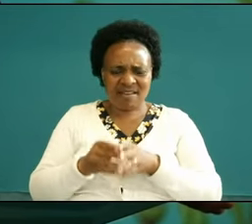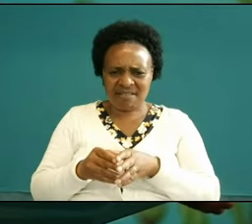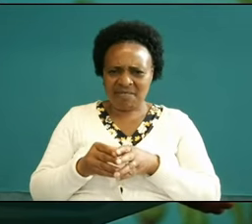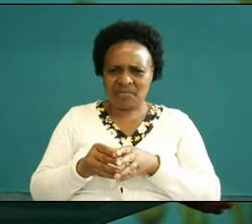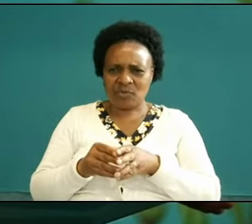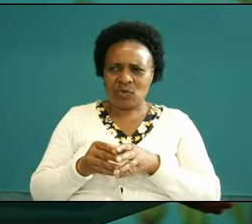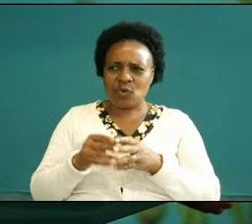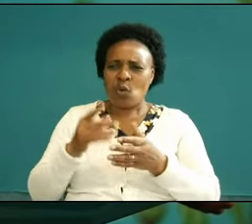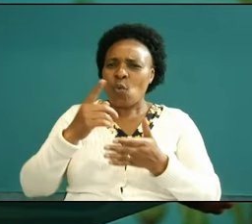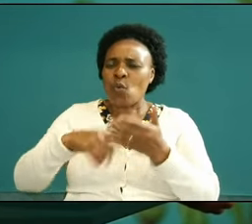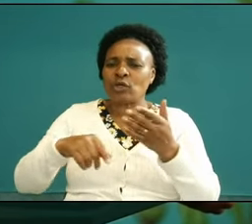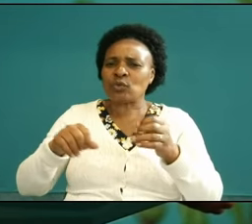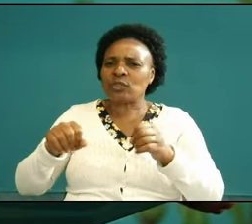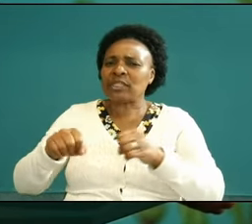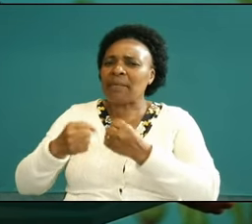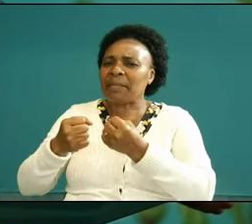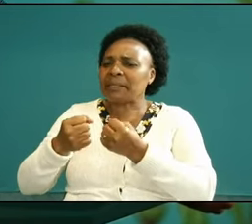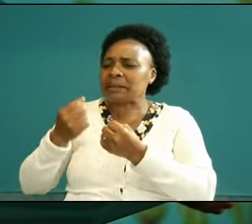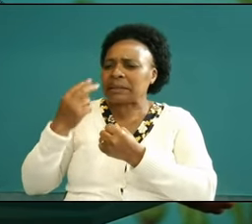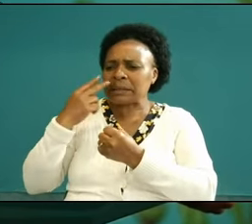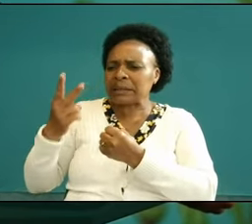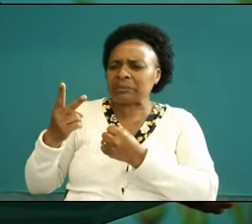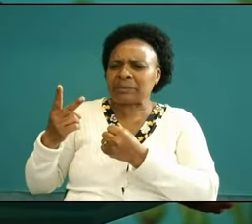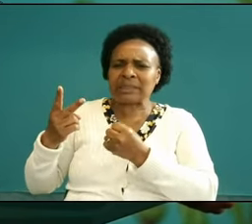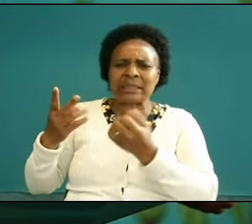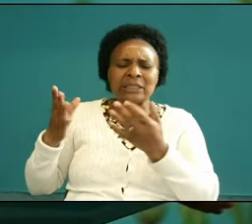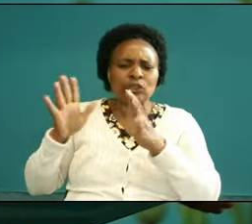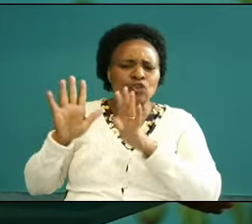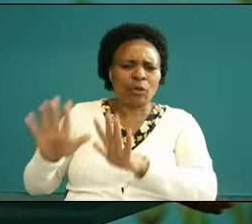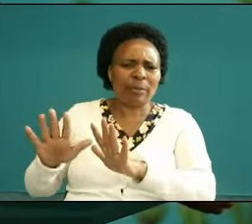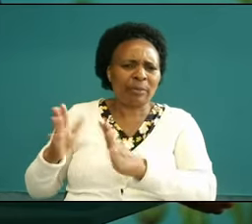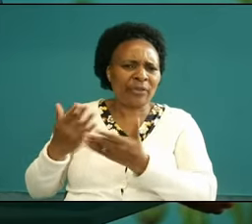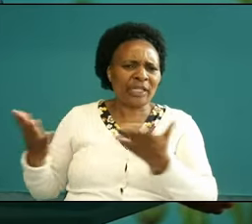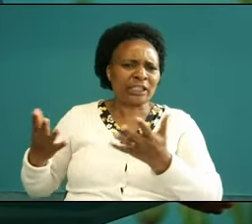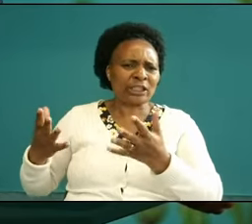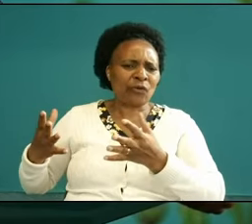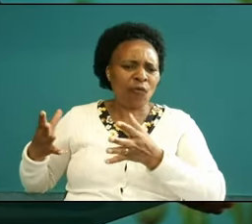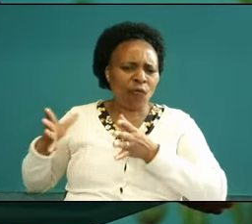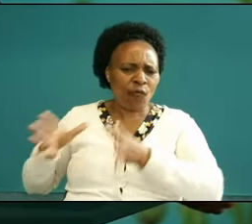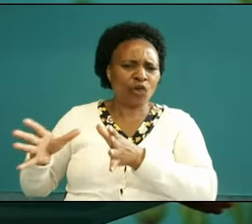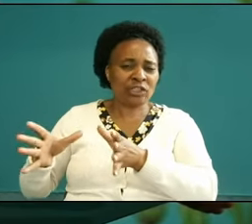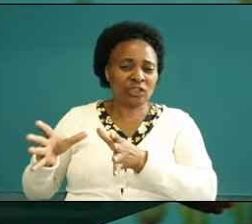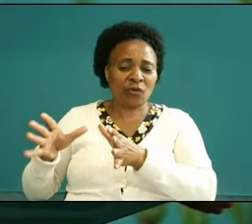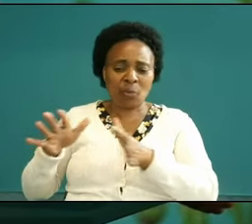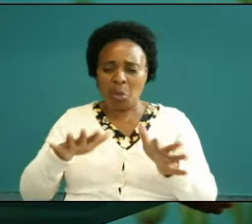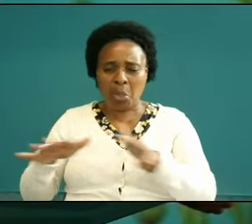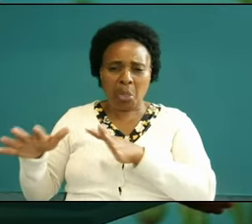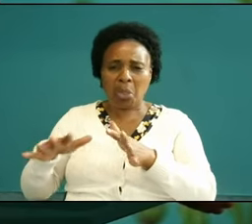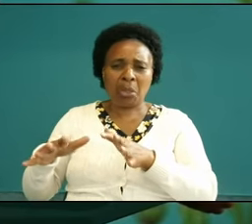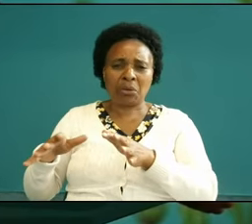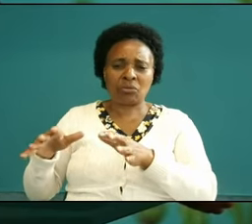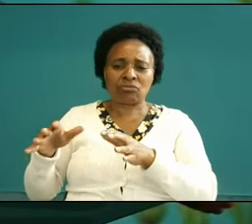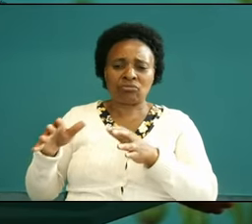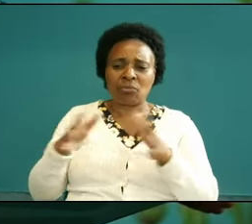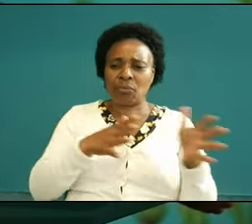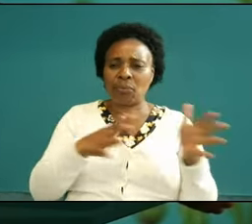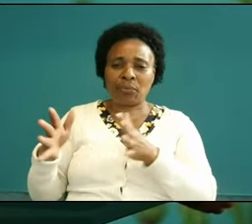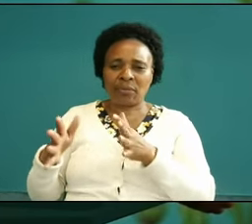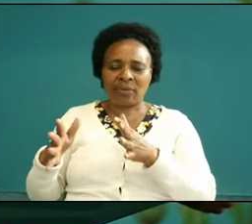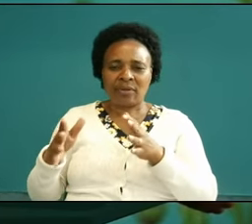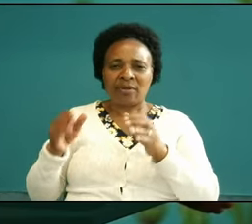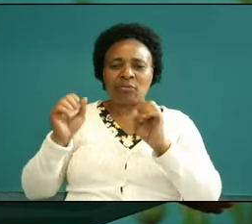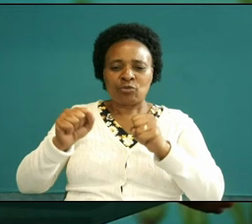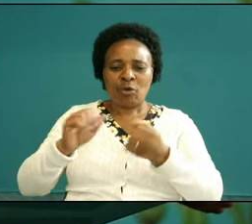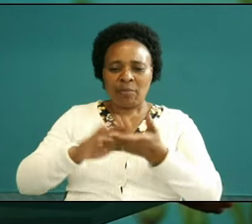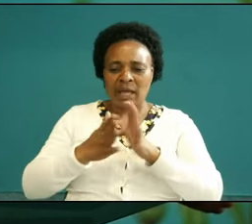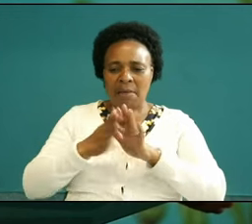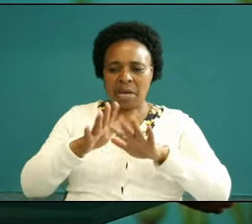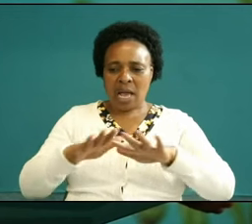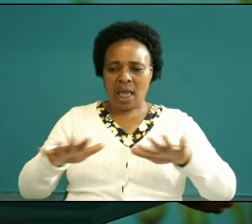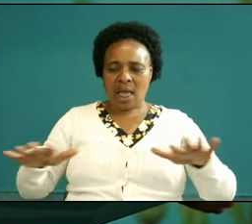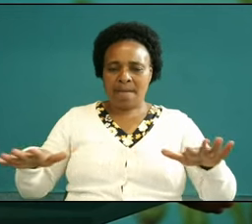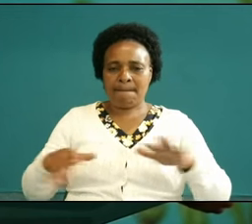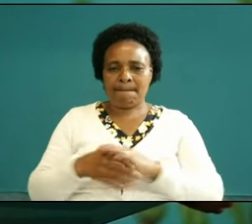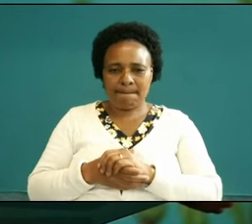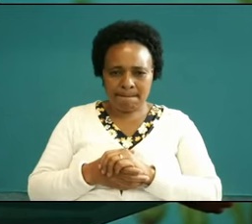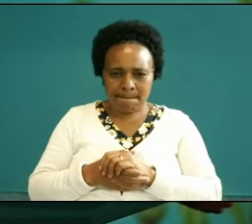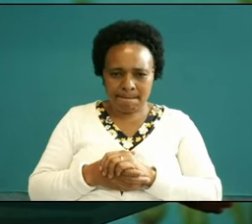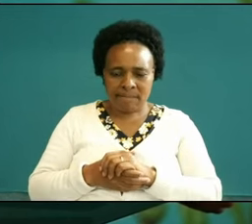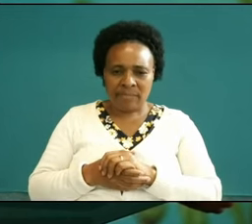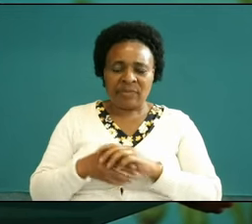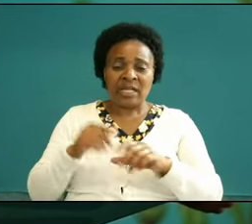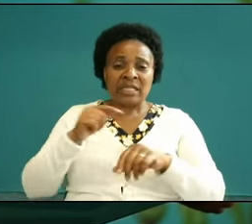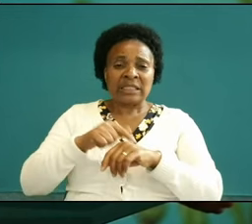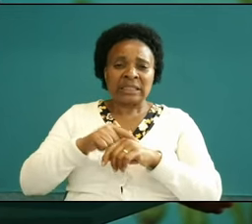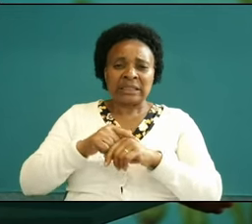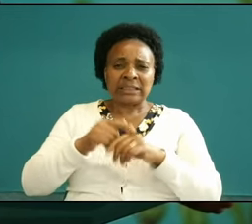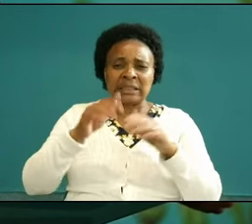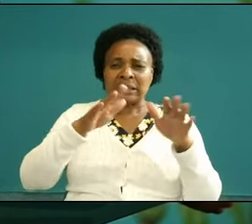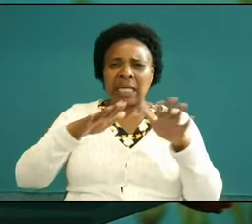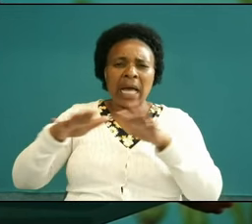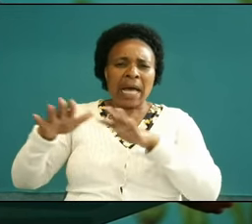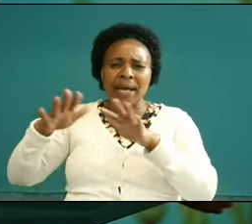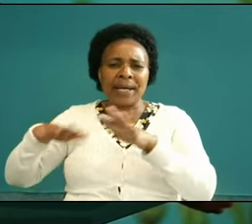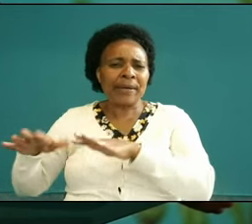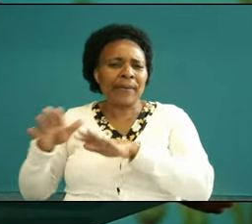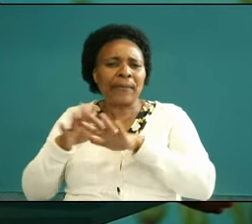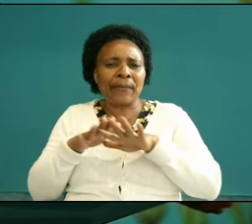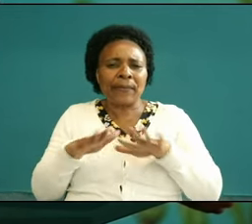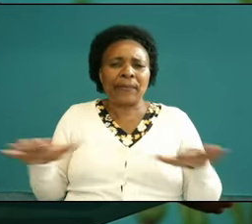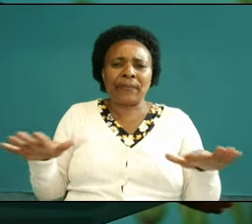what was one seemed like an Unstoppable force of storms has become overcome the tide has turned